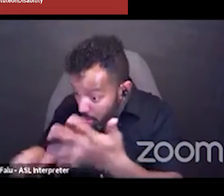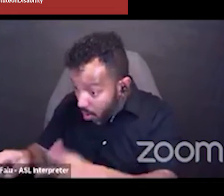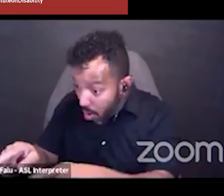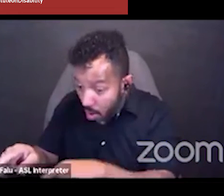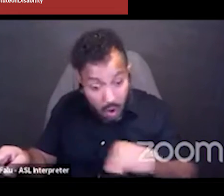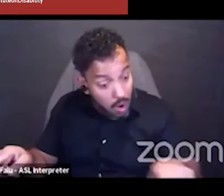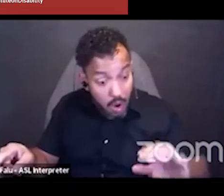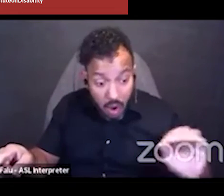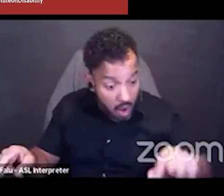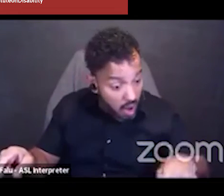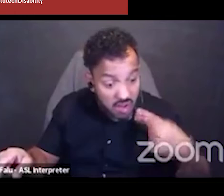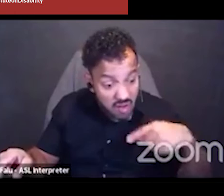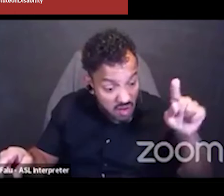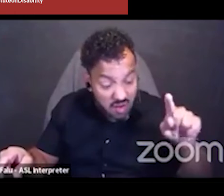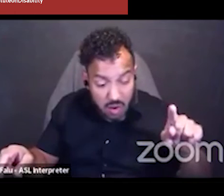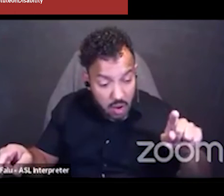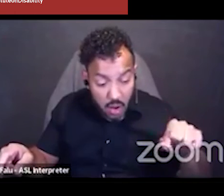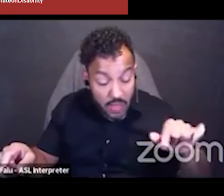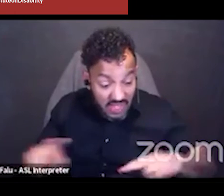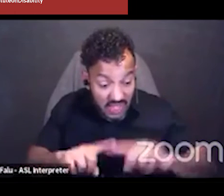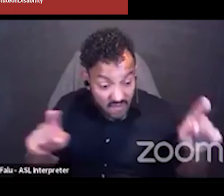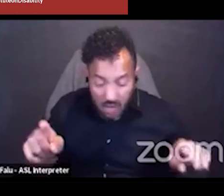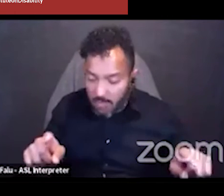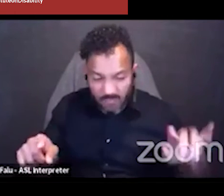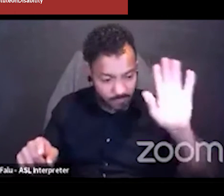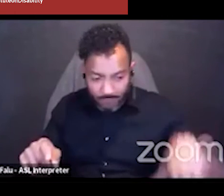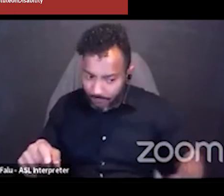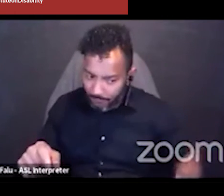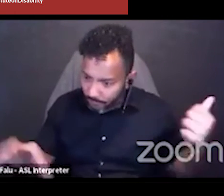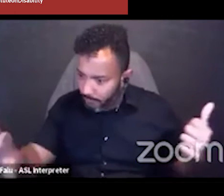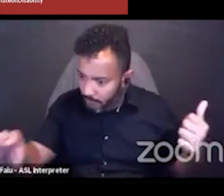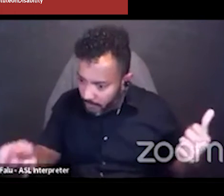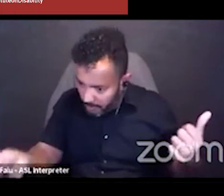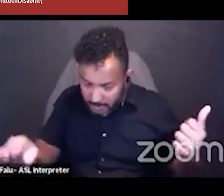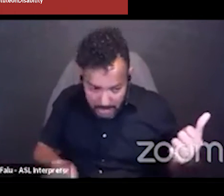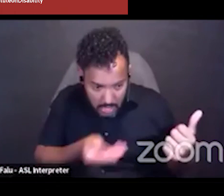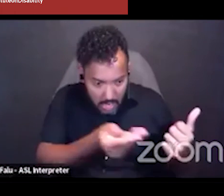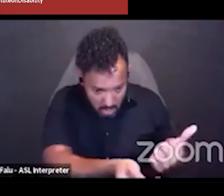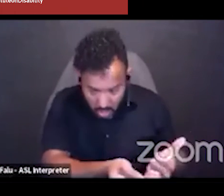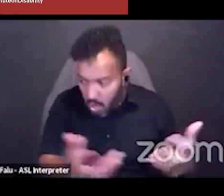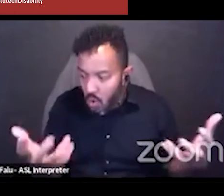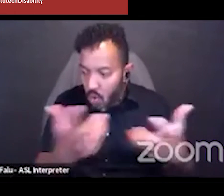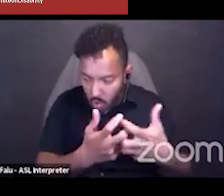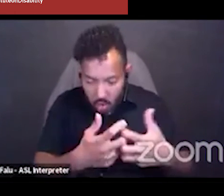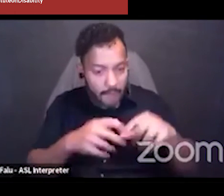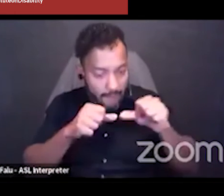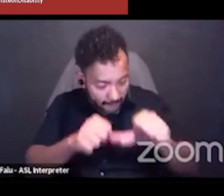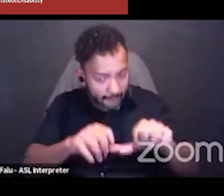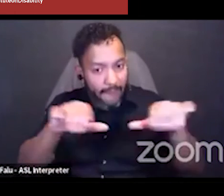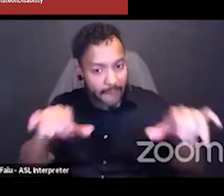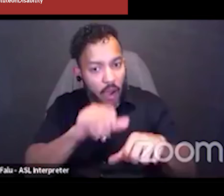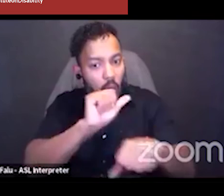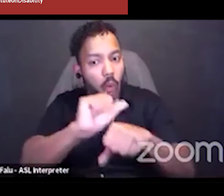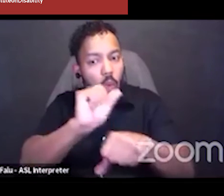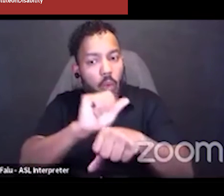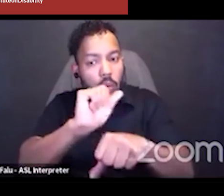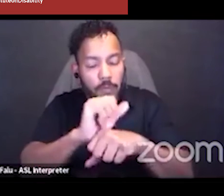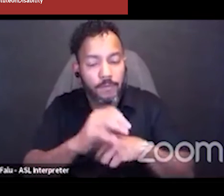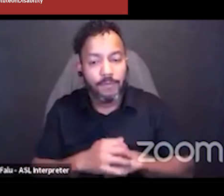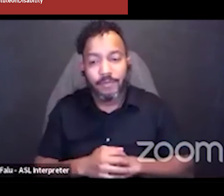I want to point out, I see two really important things in the chat that I just want to sort